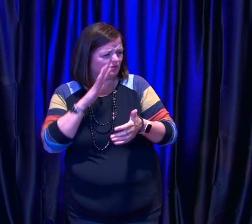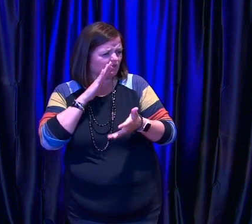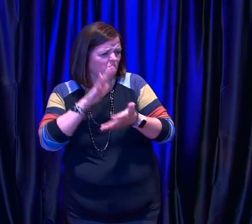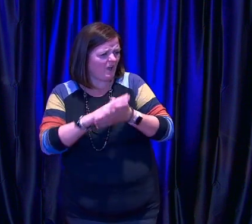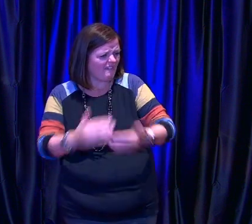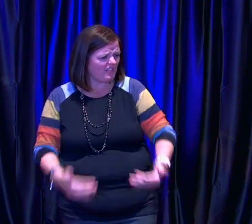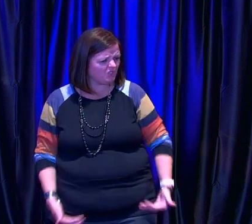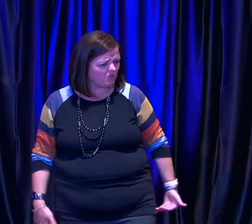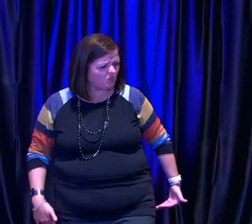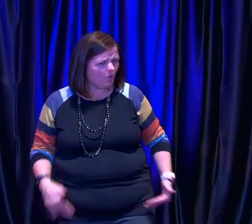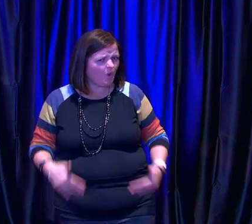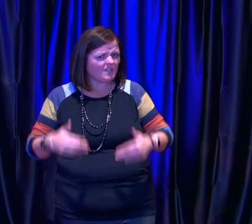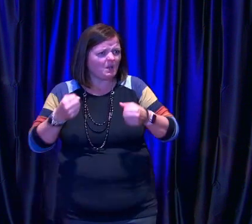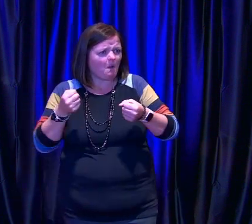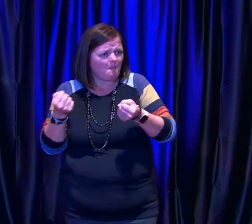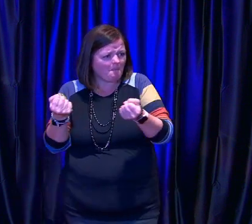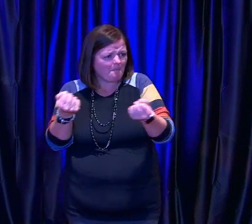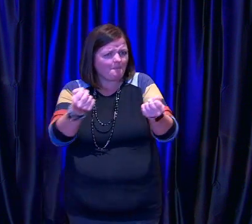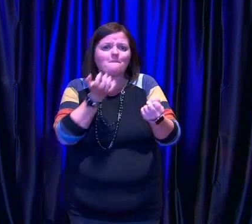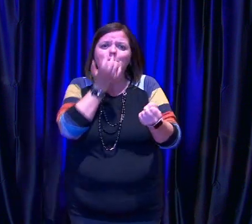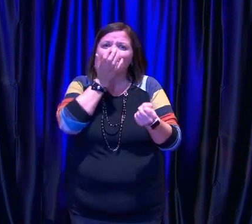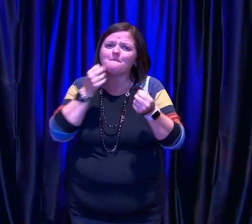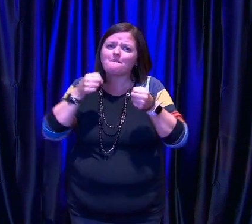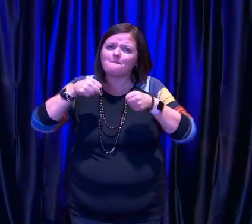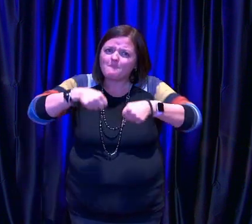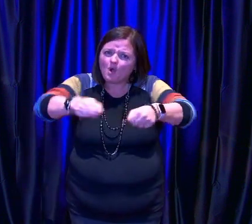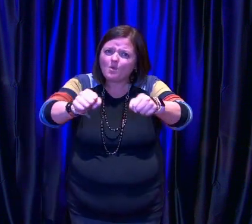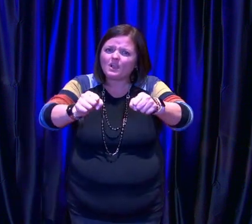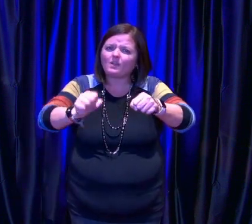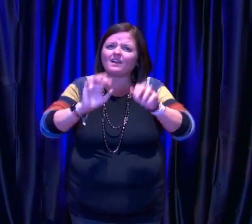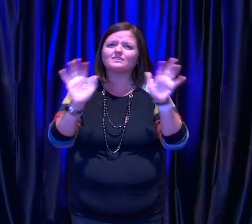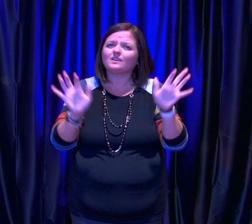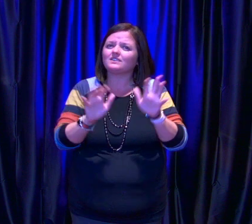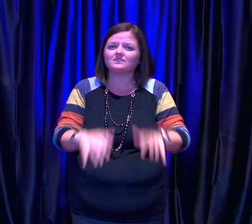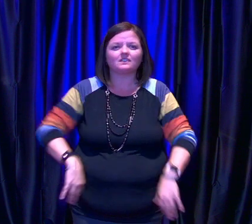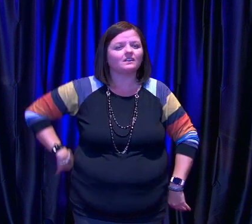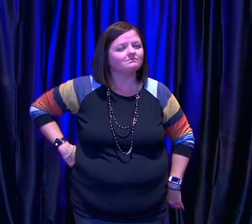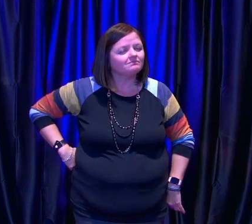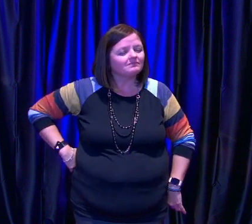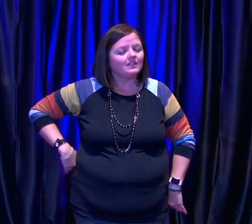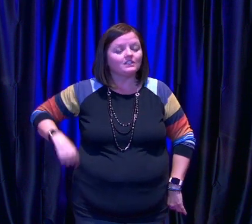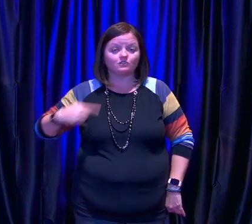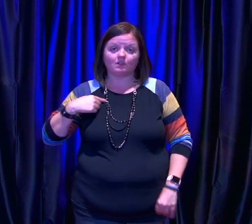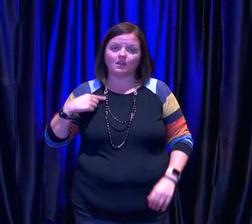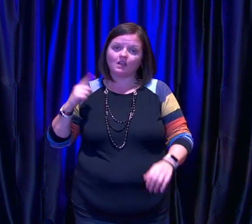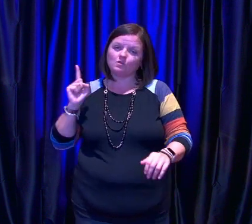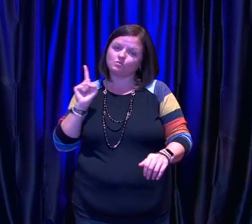mowing grass on sunday so i went out to her and and i had a